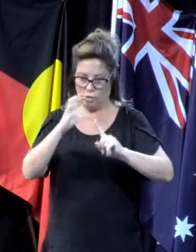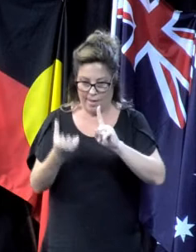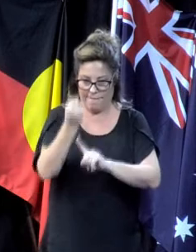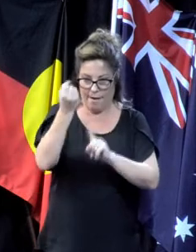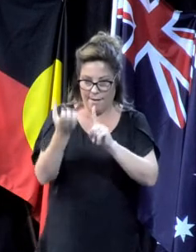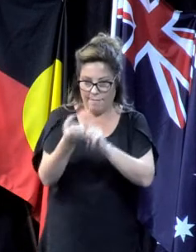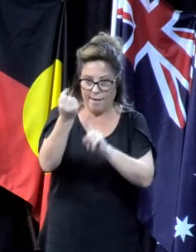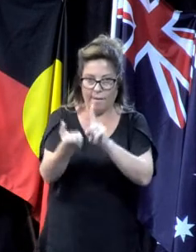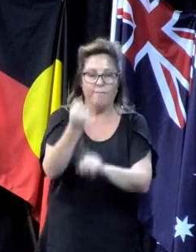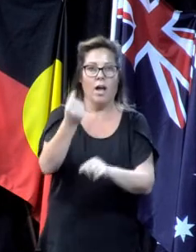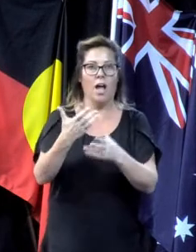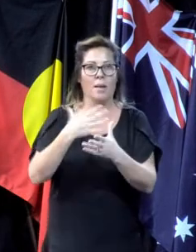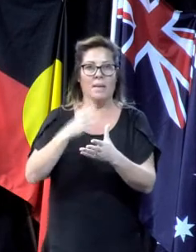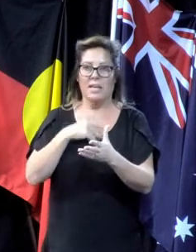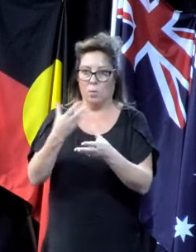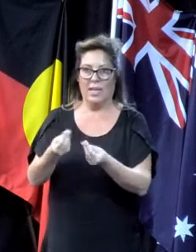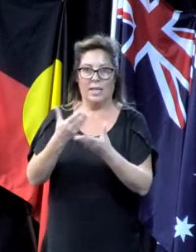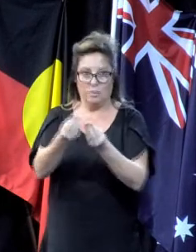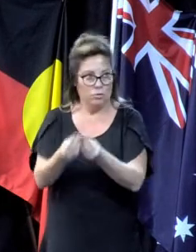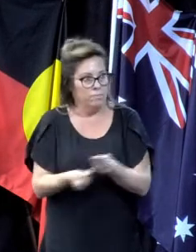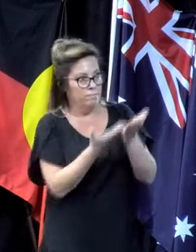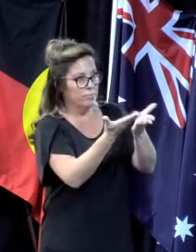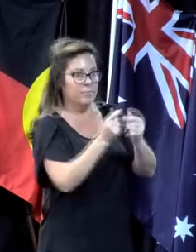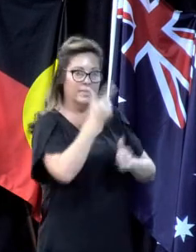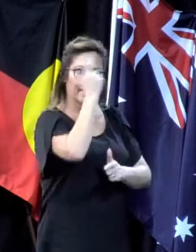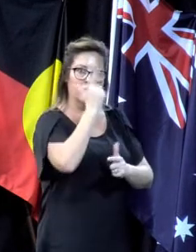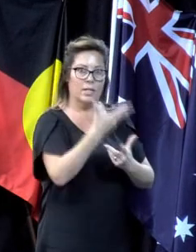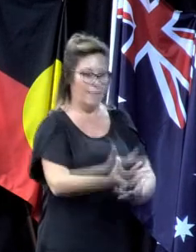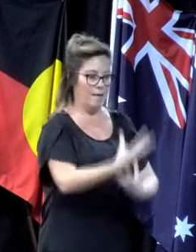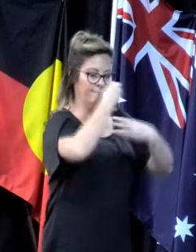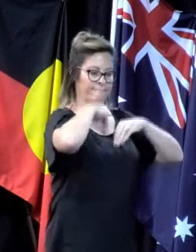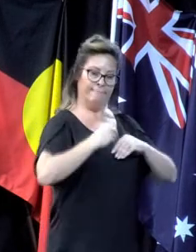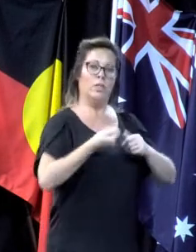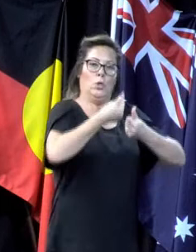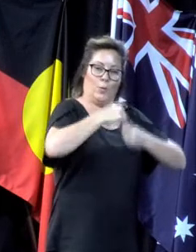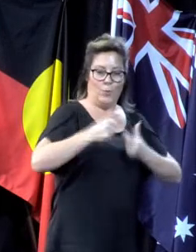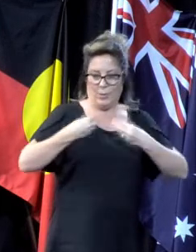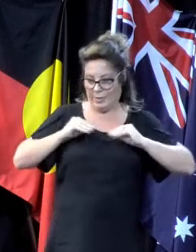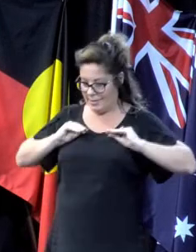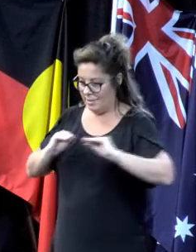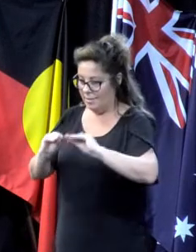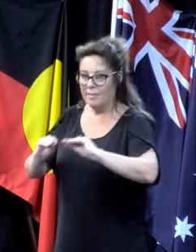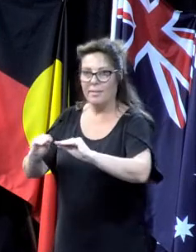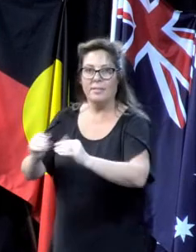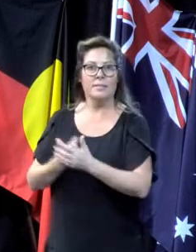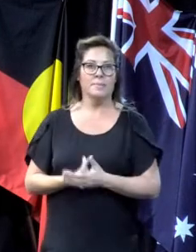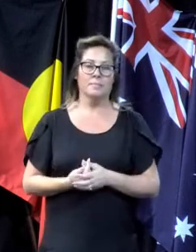can employ, that we can use in classrooms. Likewise, teachers who have been in the school for a long time, many of them